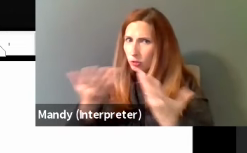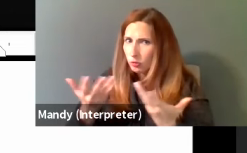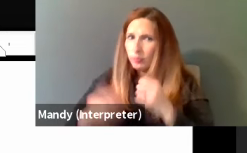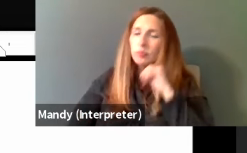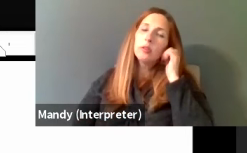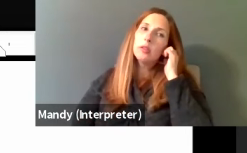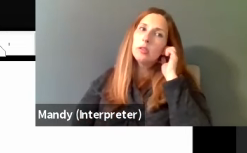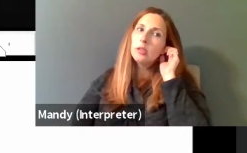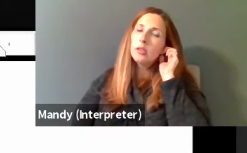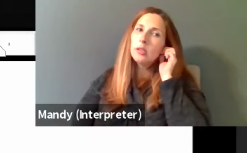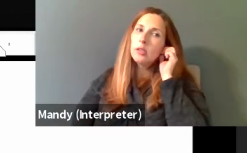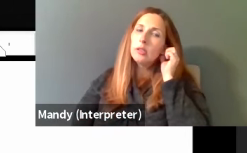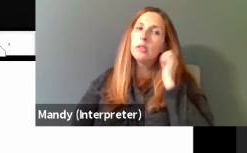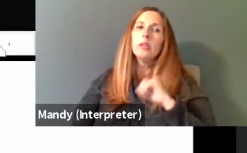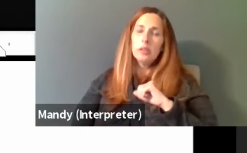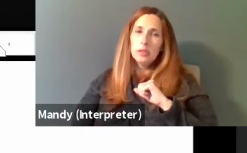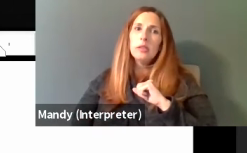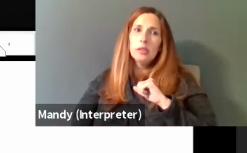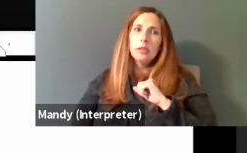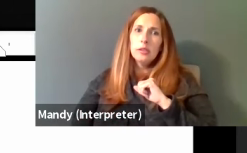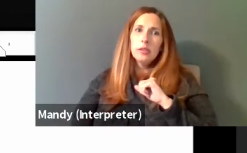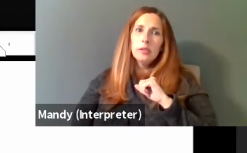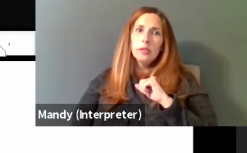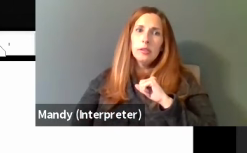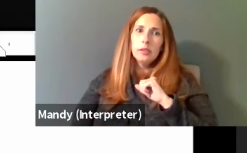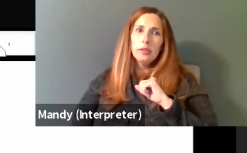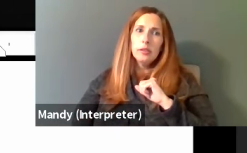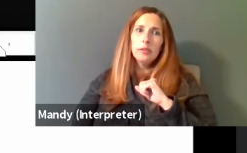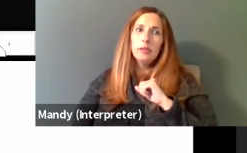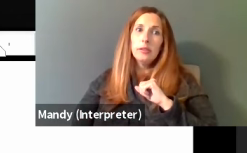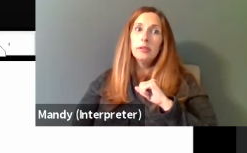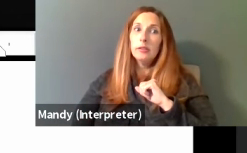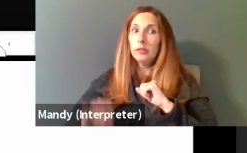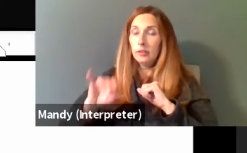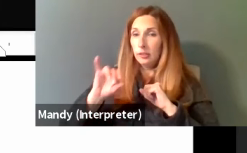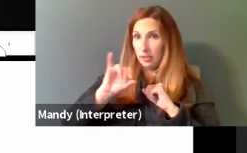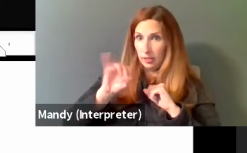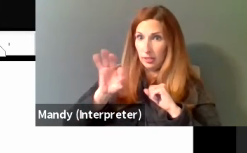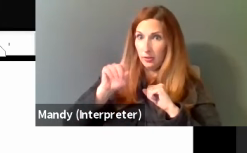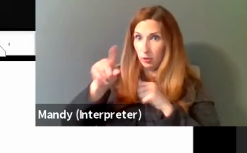if you do fall under that Tittle VI federal funding category